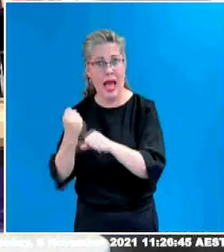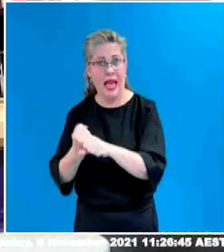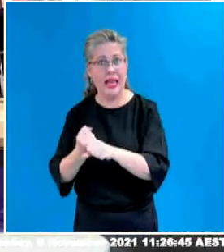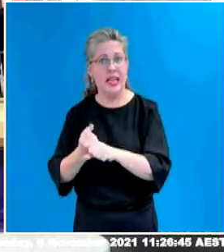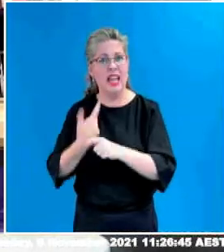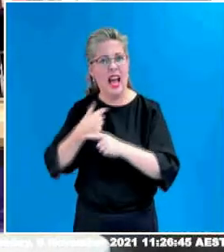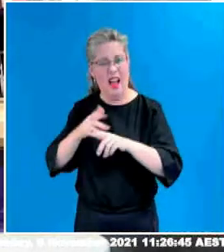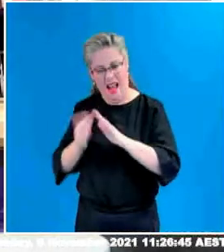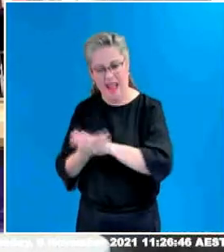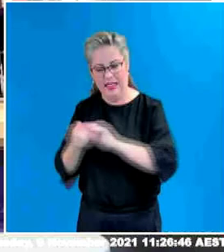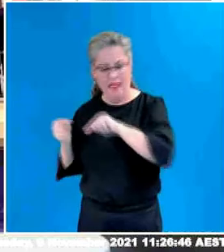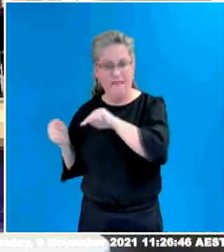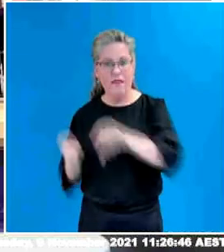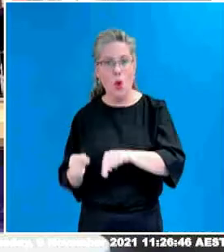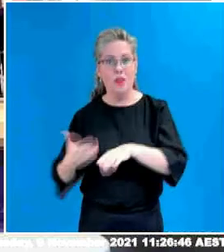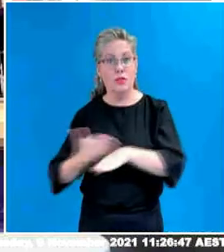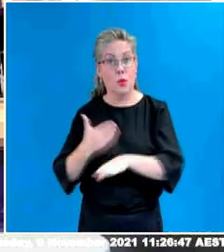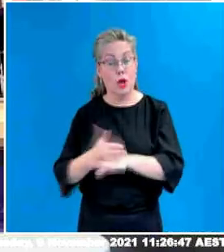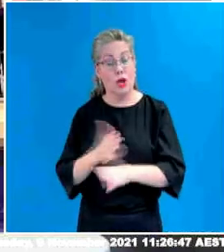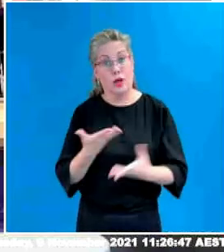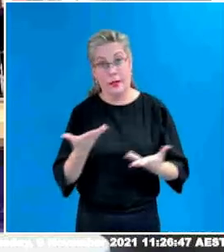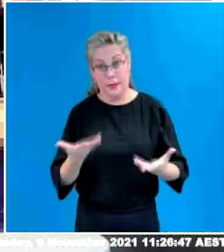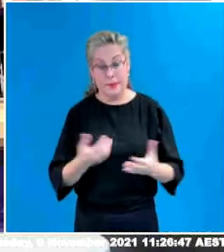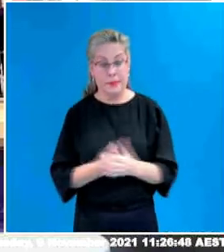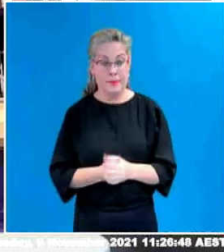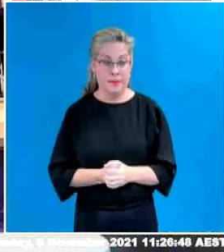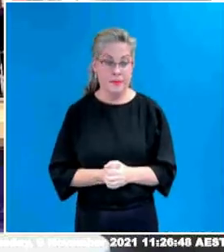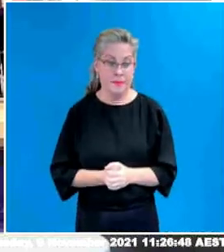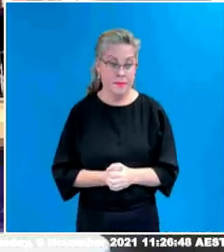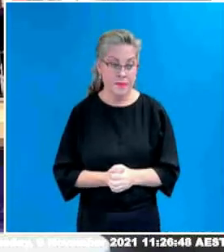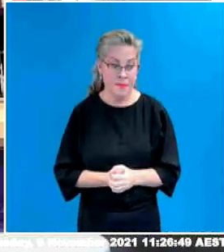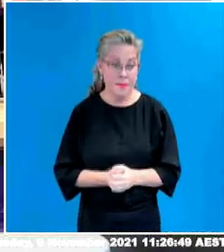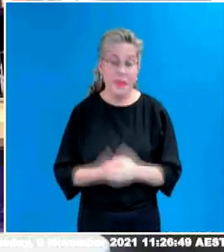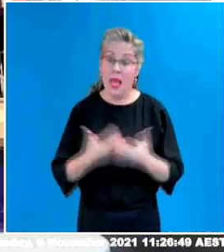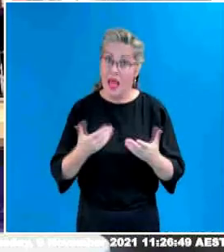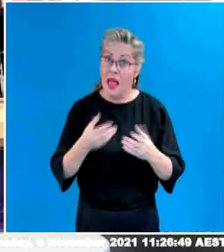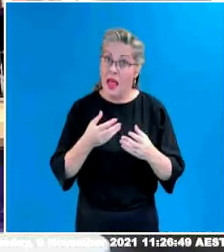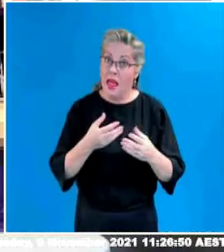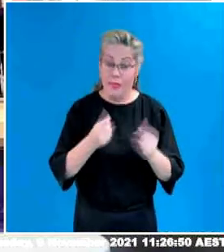I would say there are some changes that should be made in the law